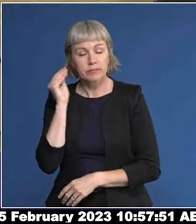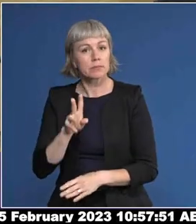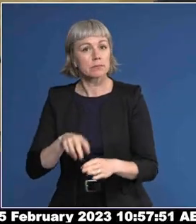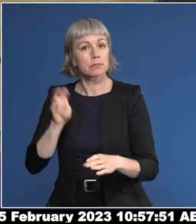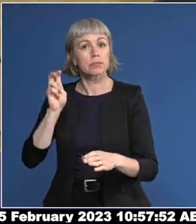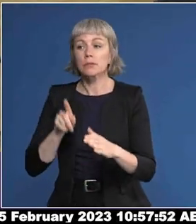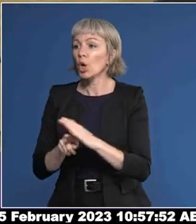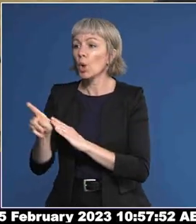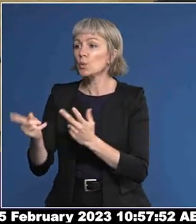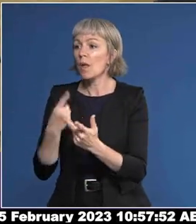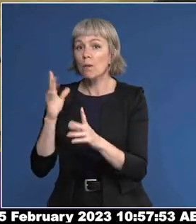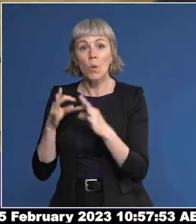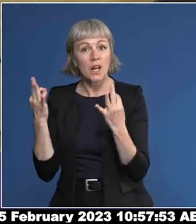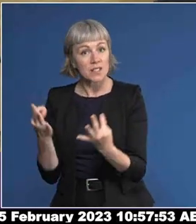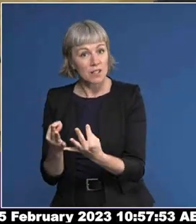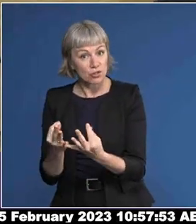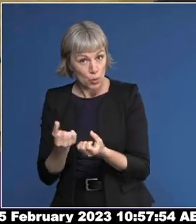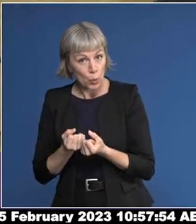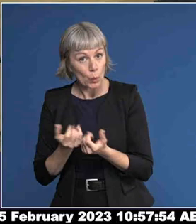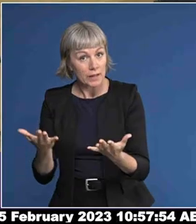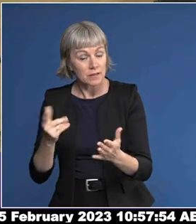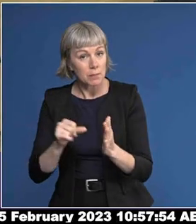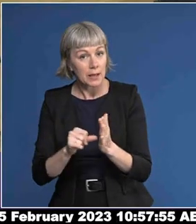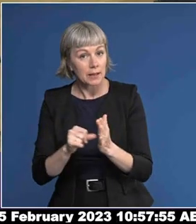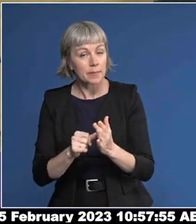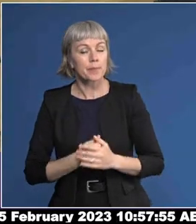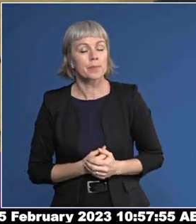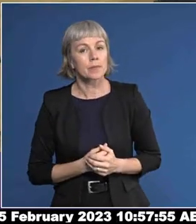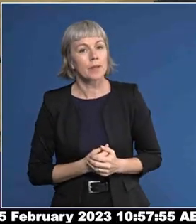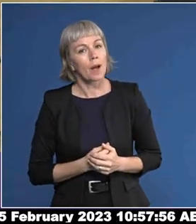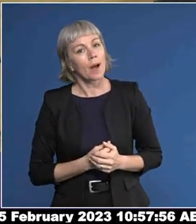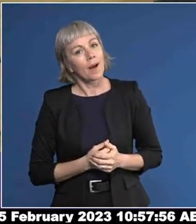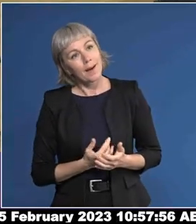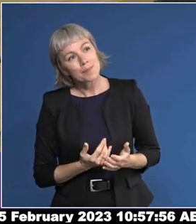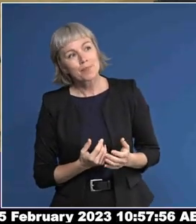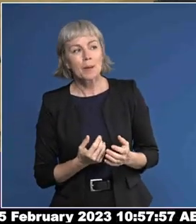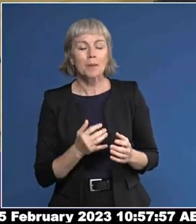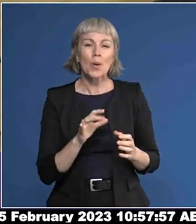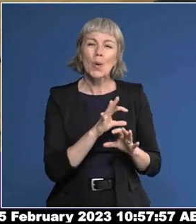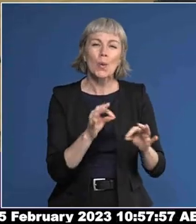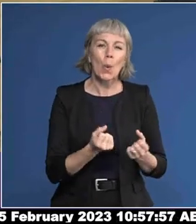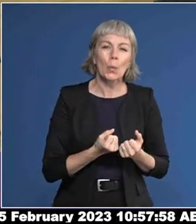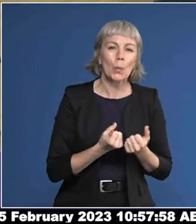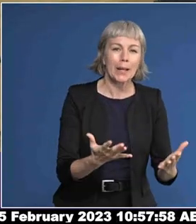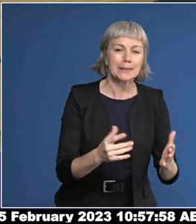Well, it is wasted - in some ways it's not because they may stay in the sector, so that's a positive thing. So portability, that's good.